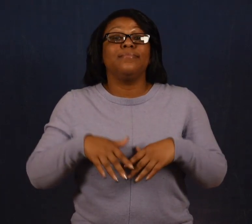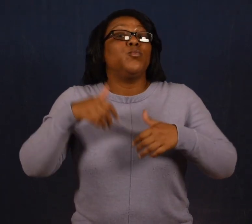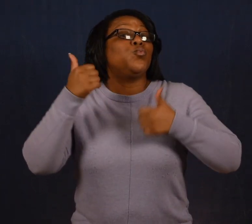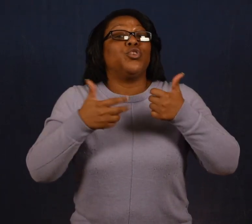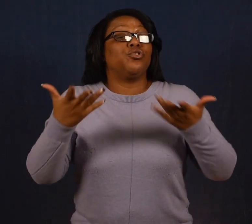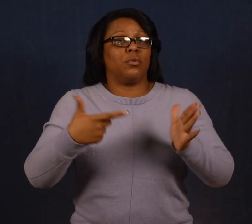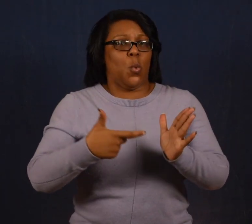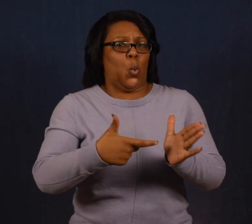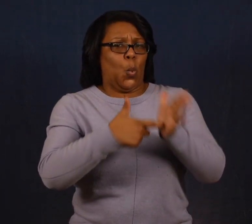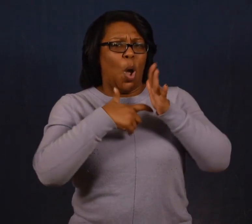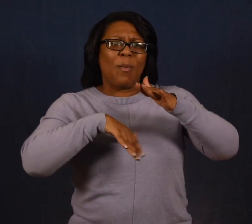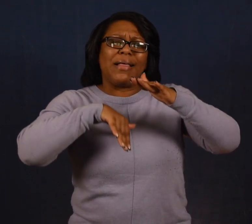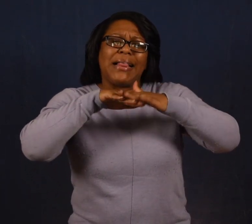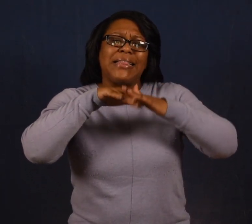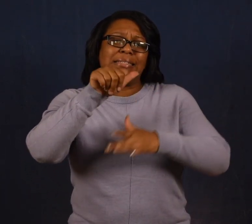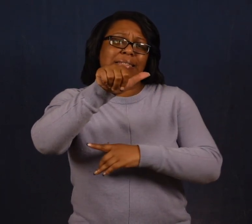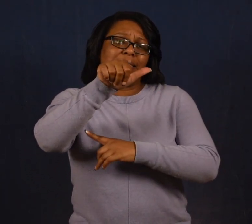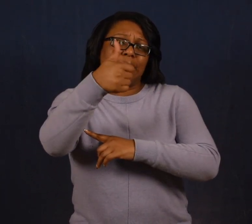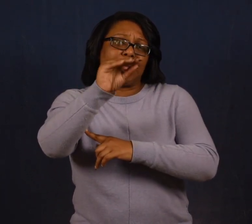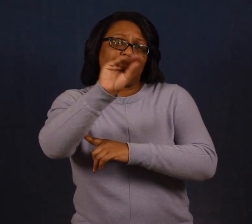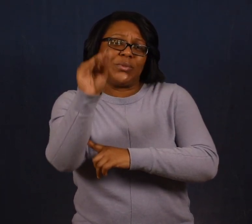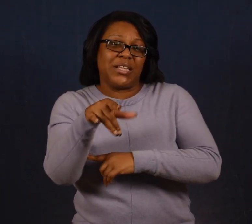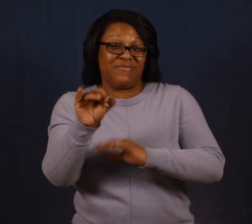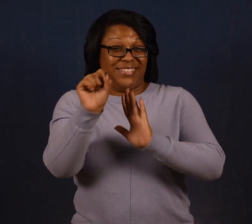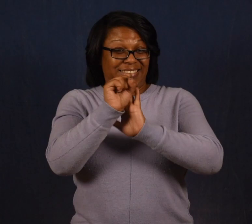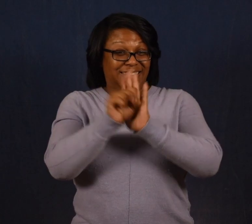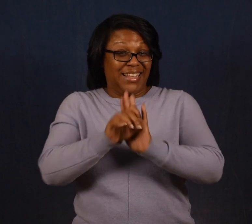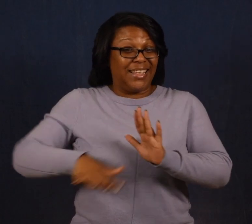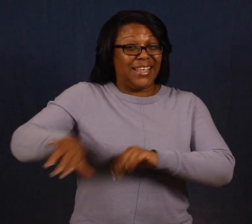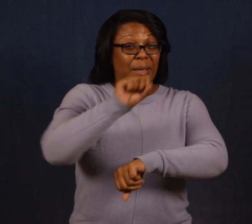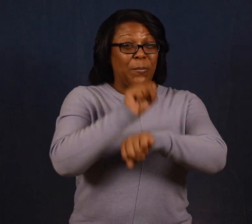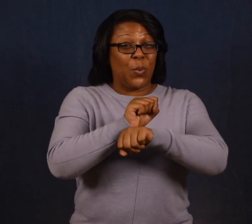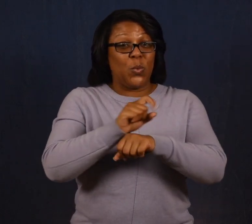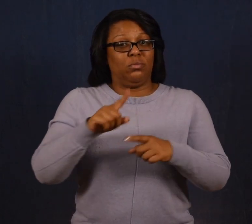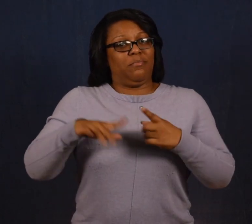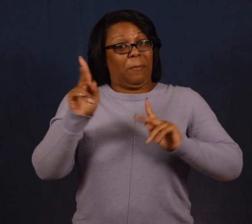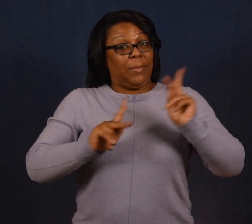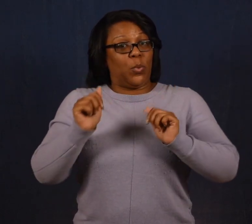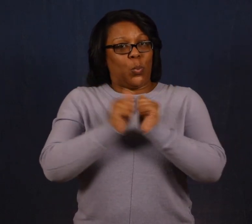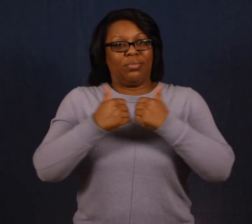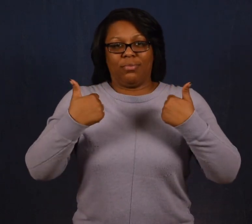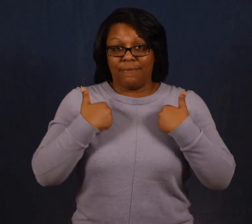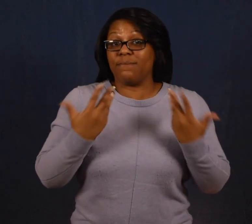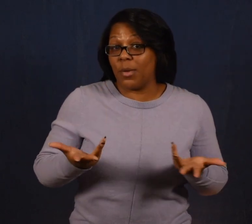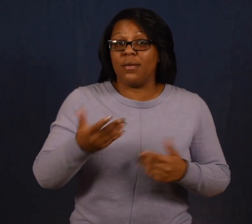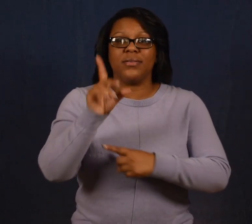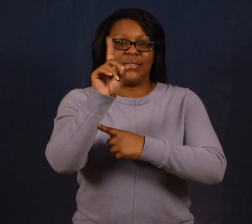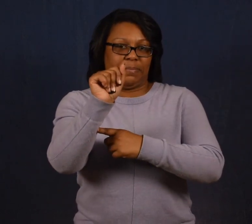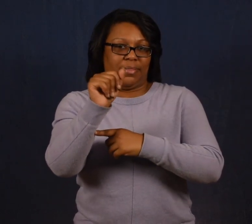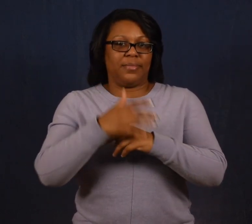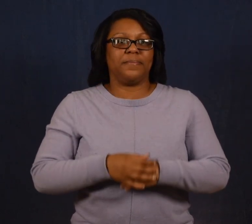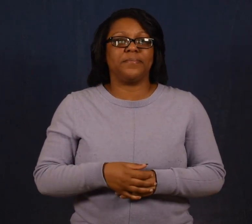which requires that at least 10% of state employees be people with disabilities.